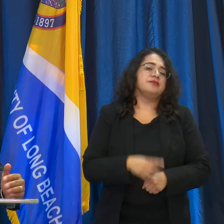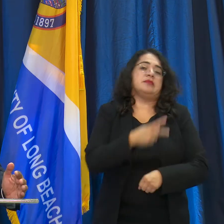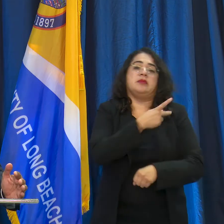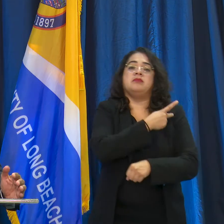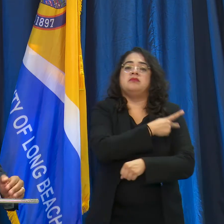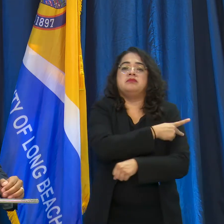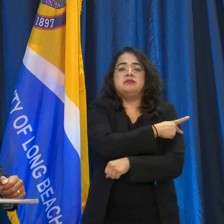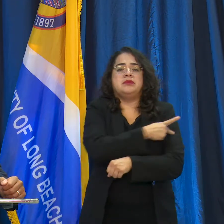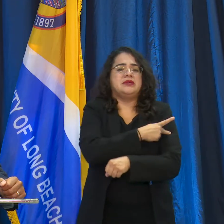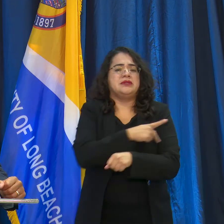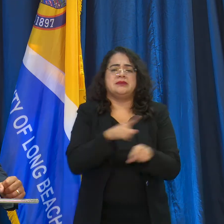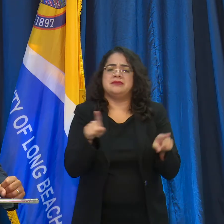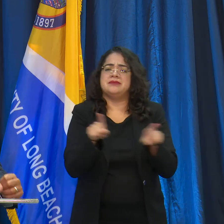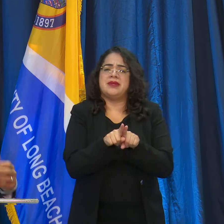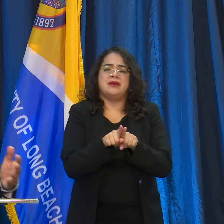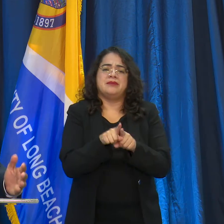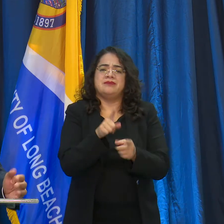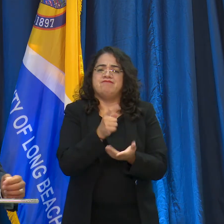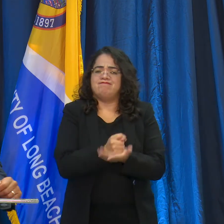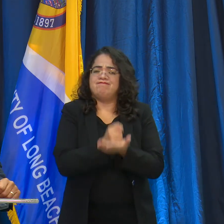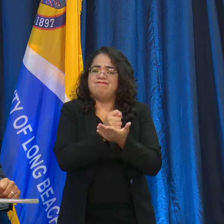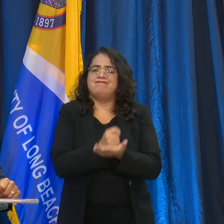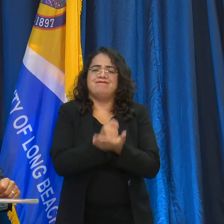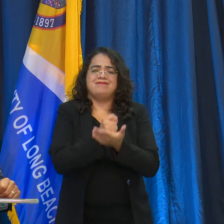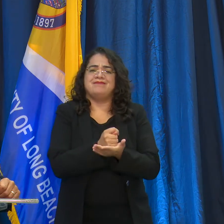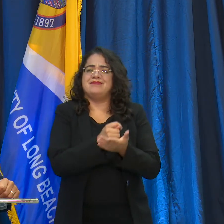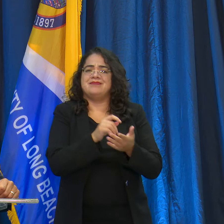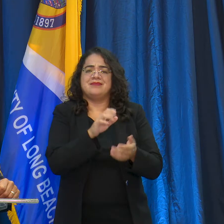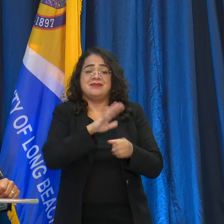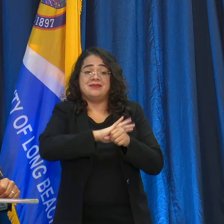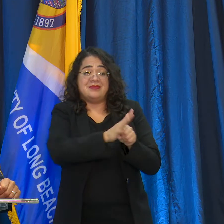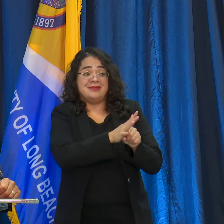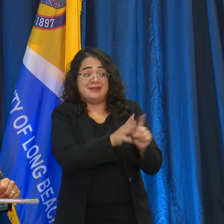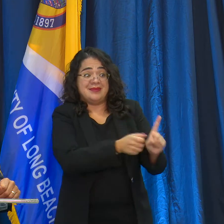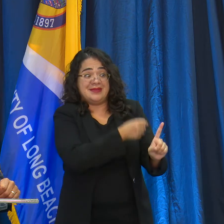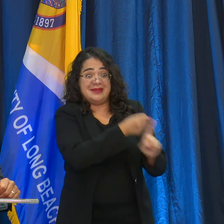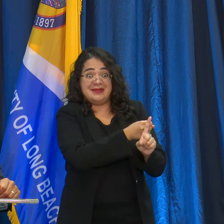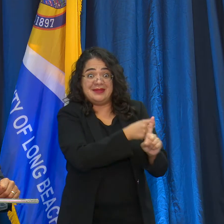hospitalized with COVID is going through. Obviously they